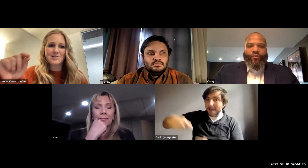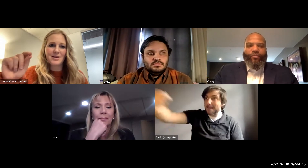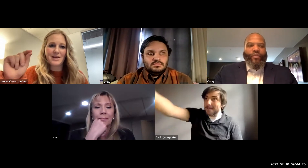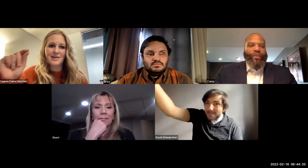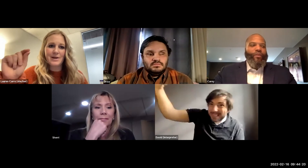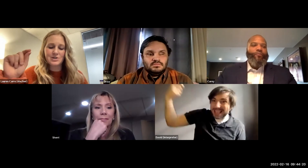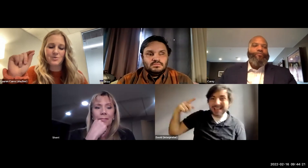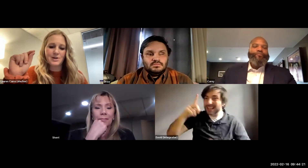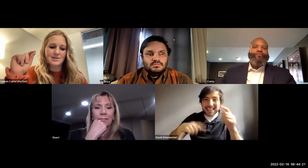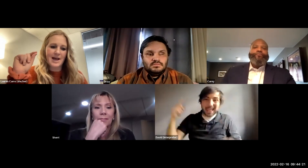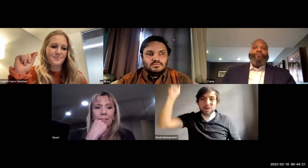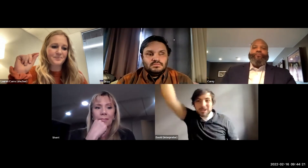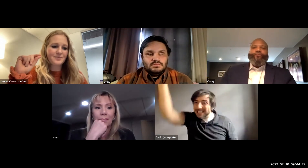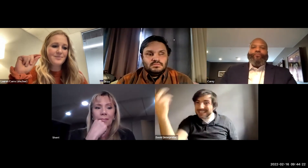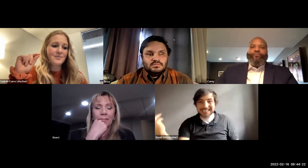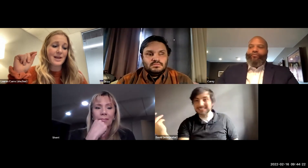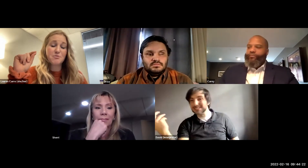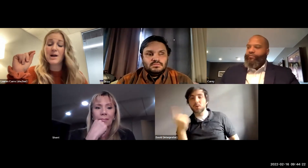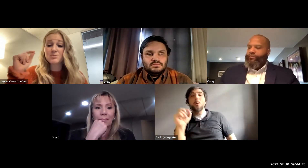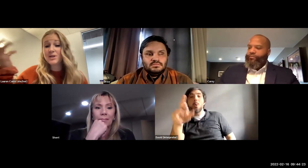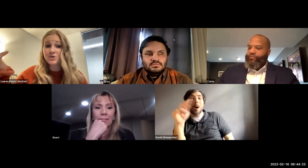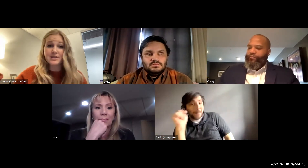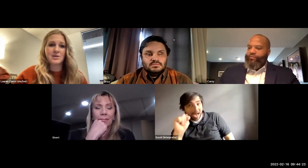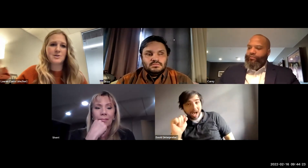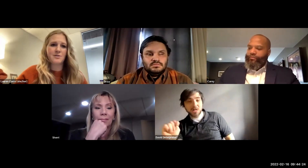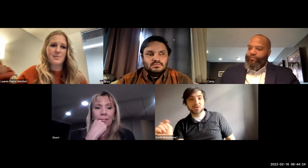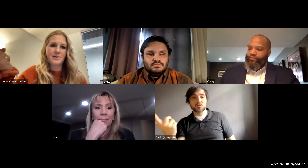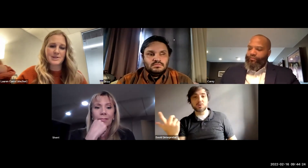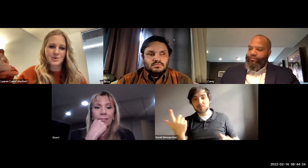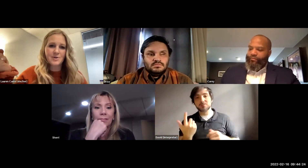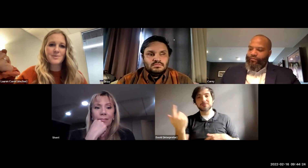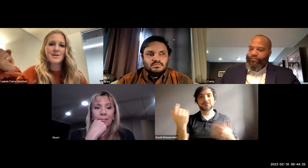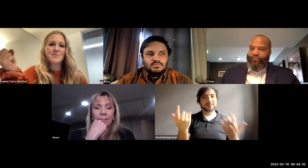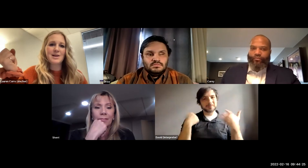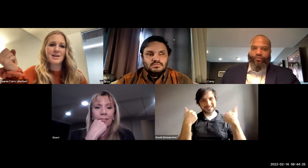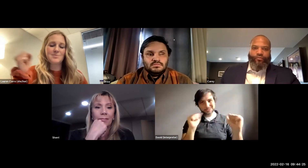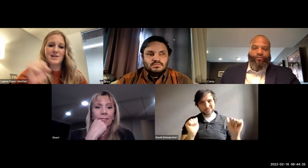to me that he mentioned, if possible he tr ies to use the family restroom because men